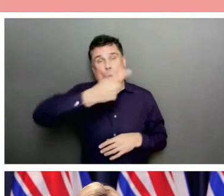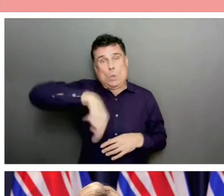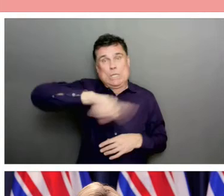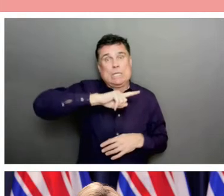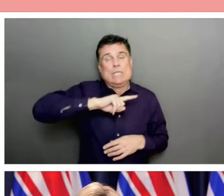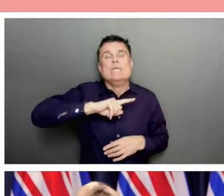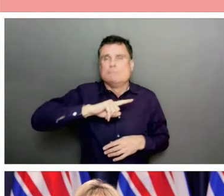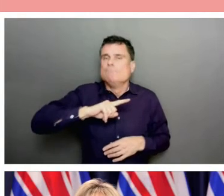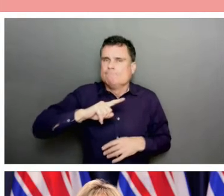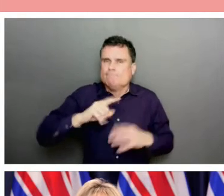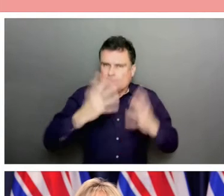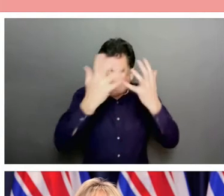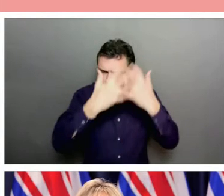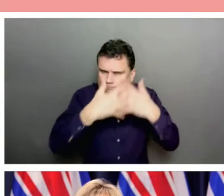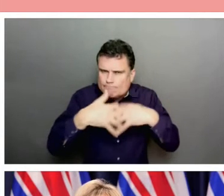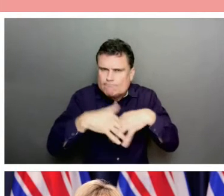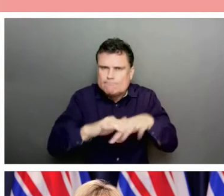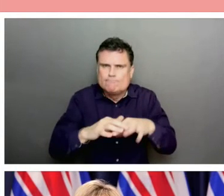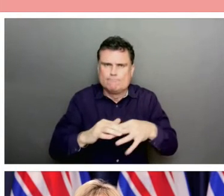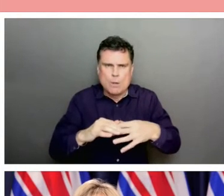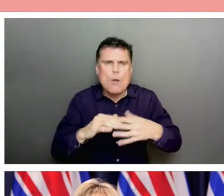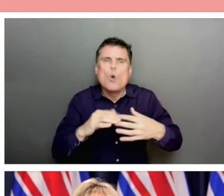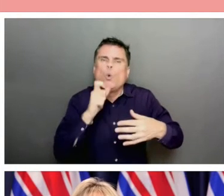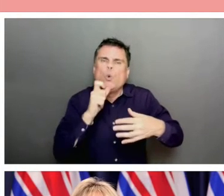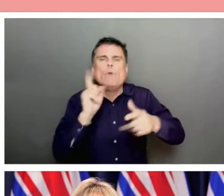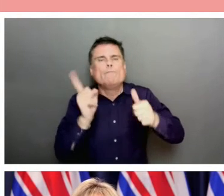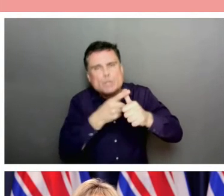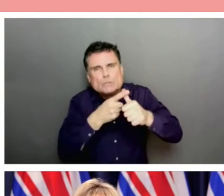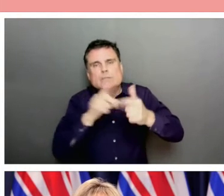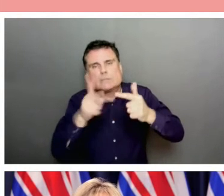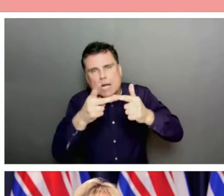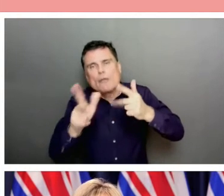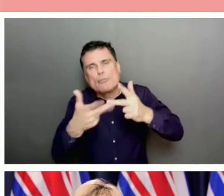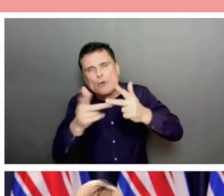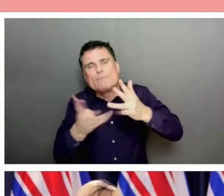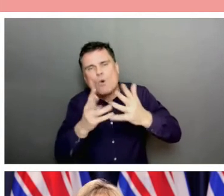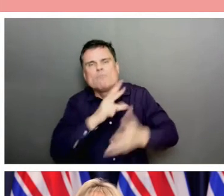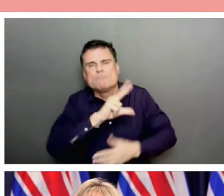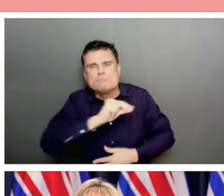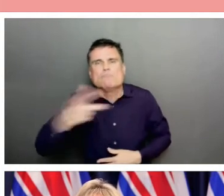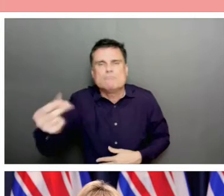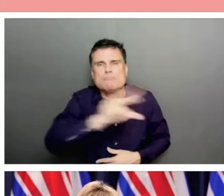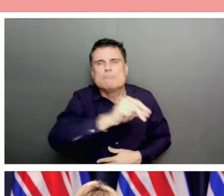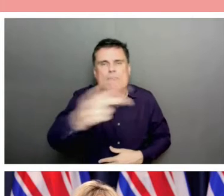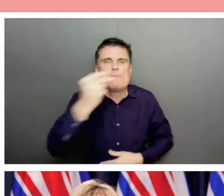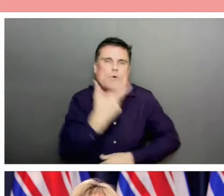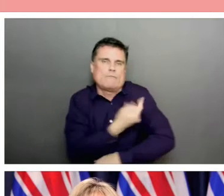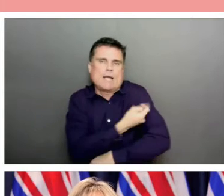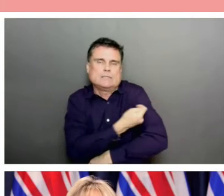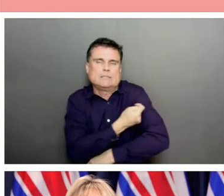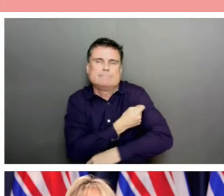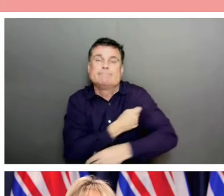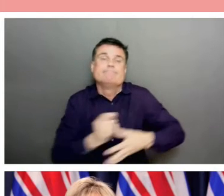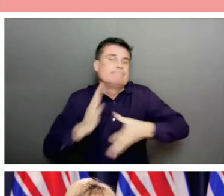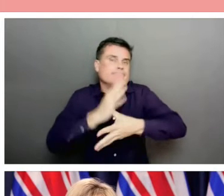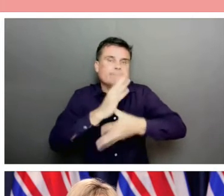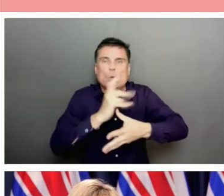the coming weeks. And we've also made the decision, based on looking at all of the data, the modelling from